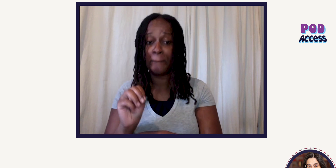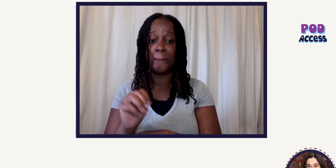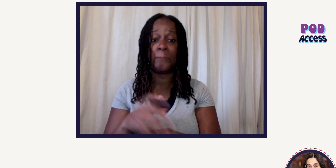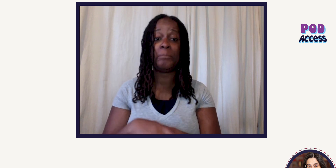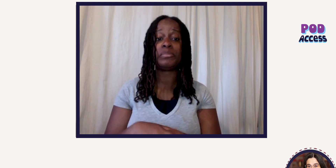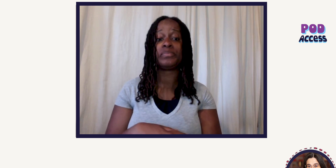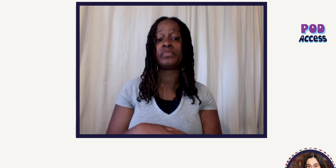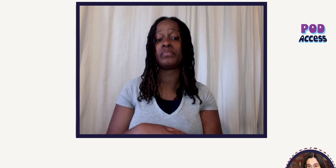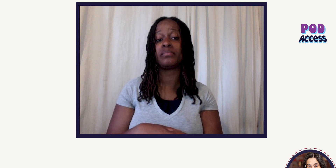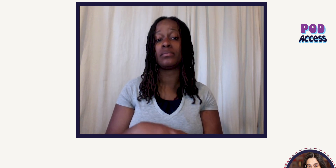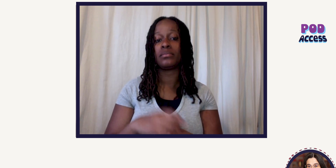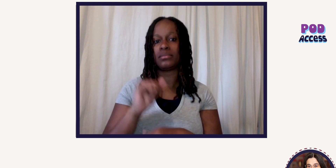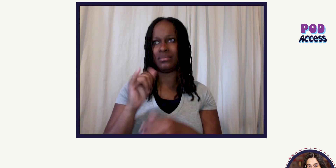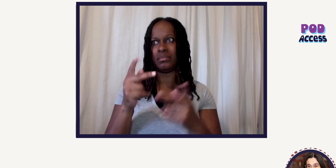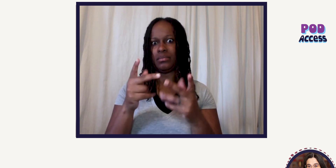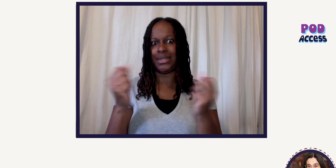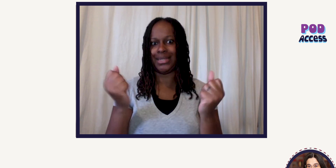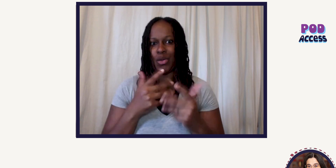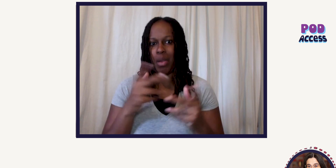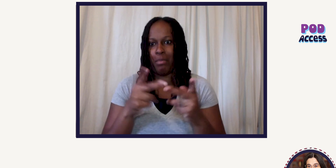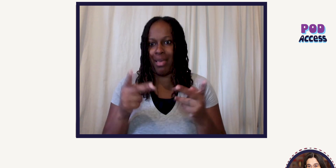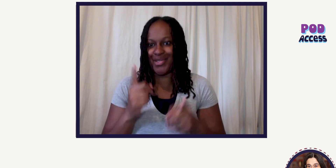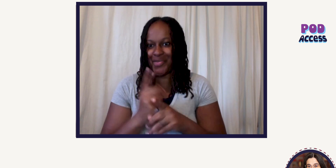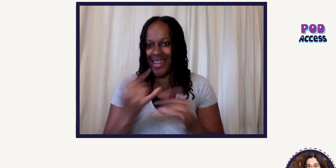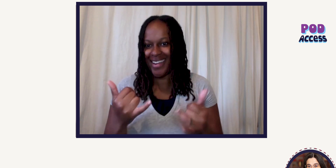because of all of the upheavals going on in that company.